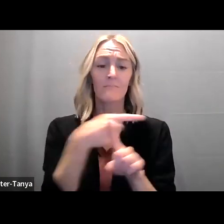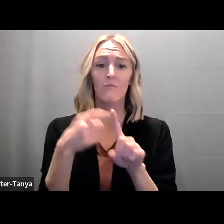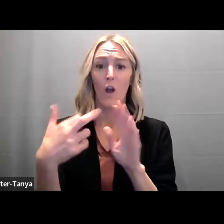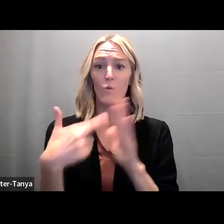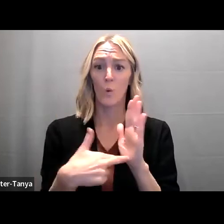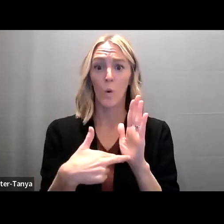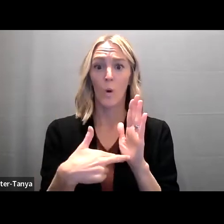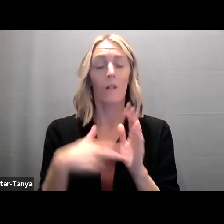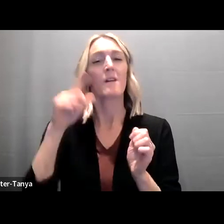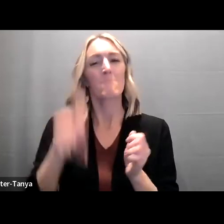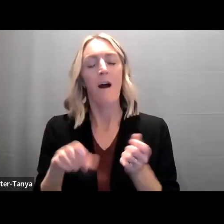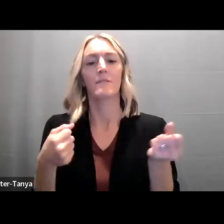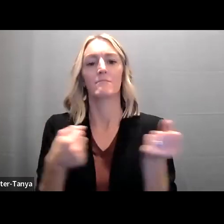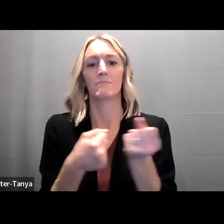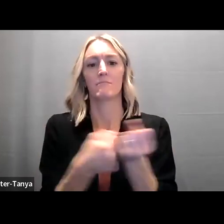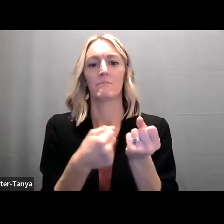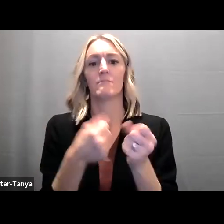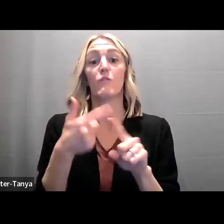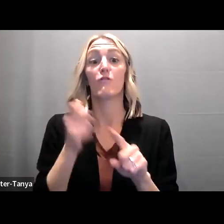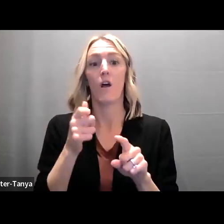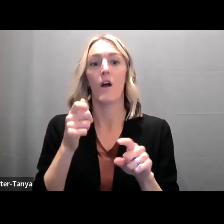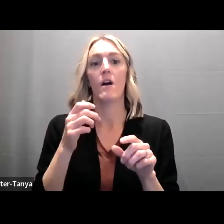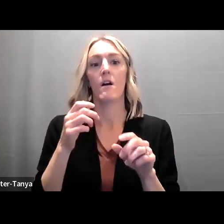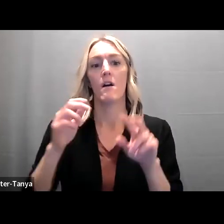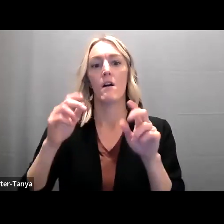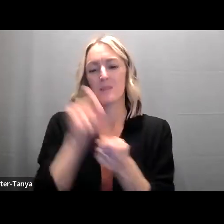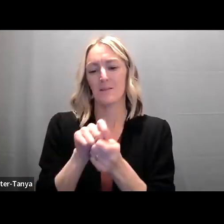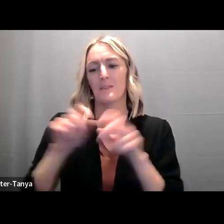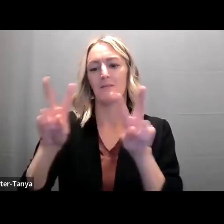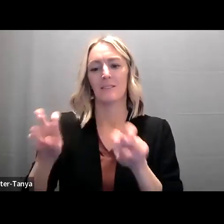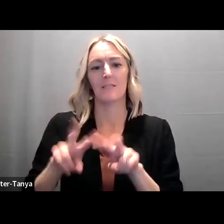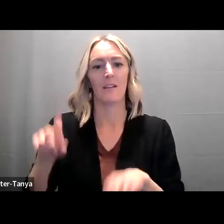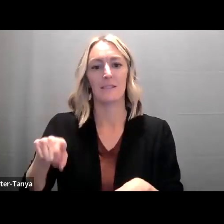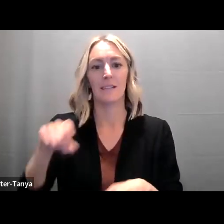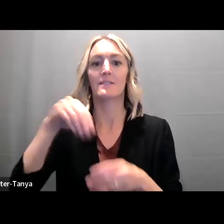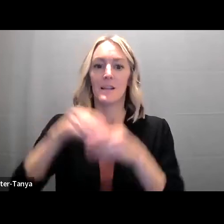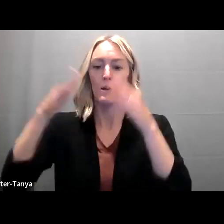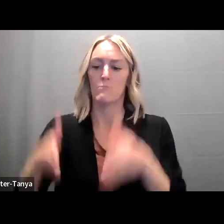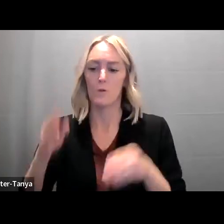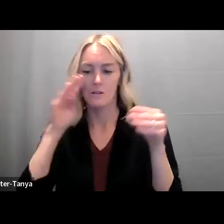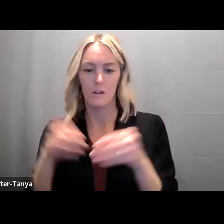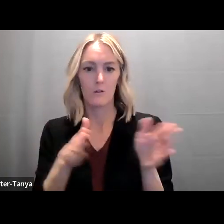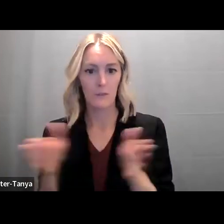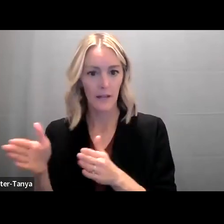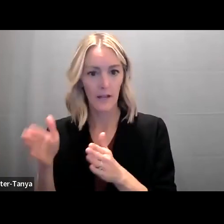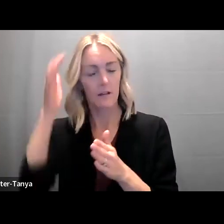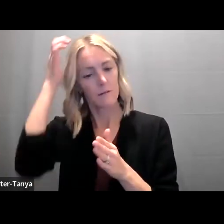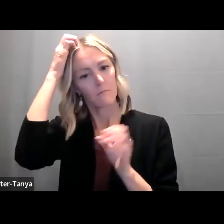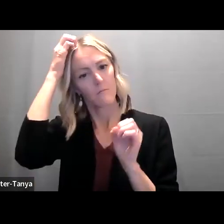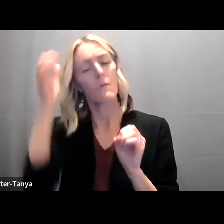a specifically assessed need in the person dash centered plan or individualized service